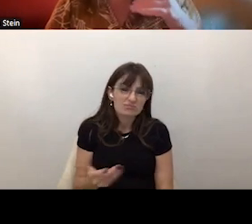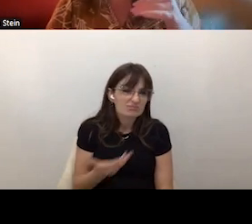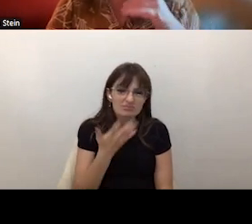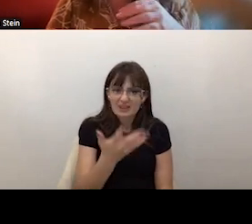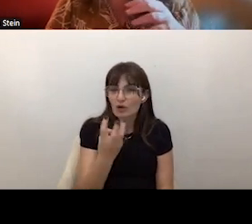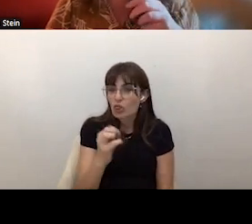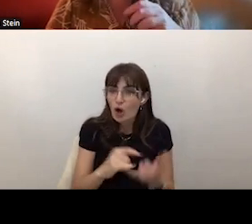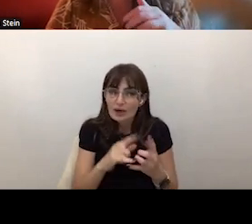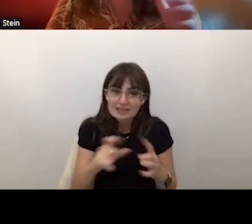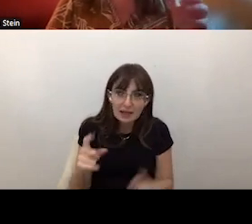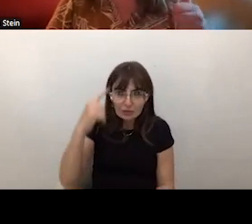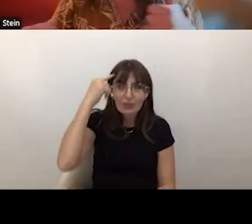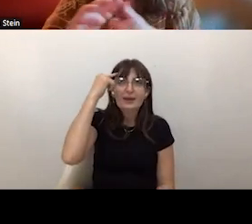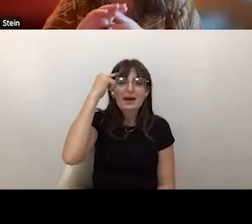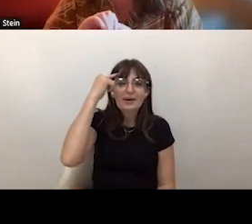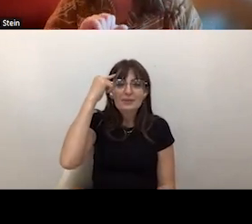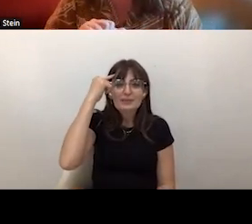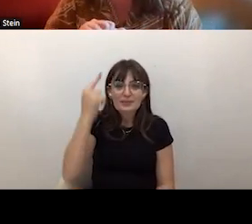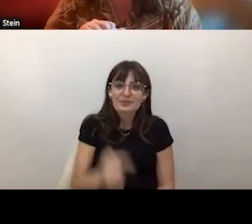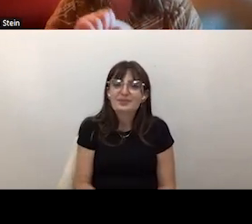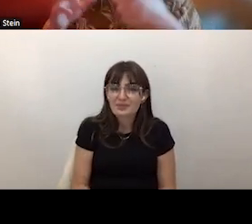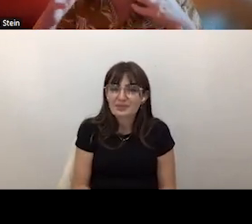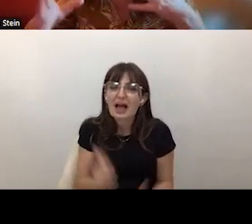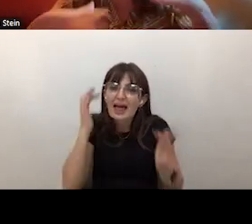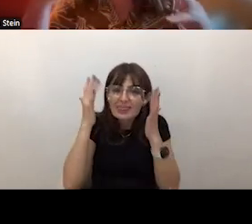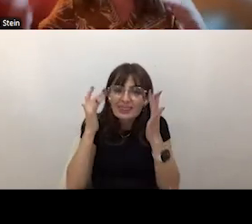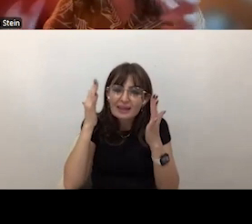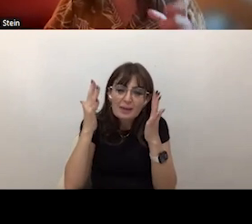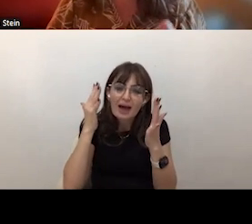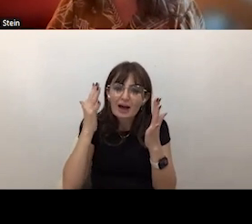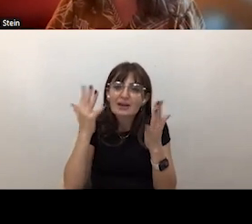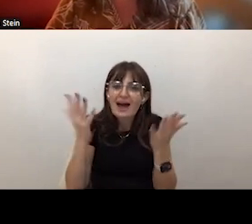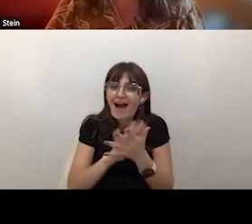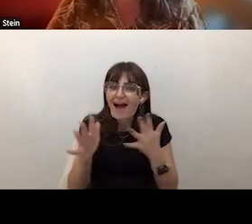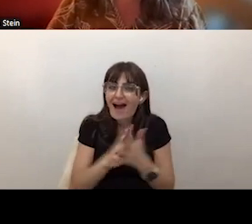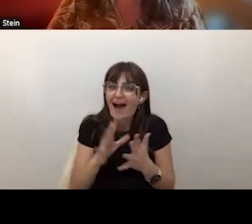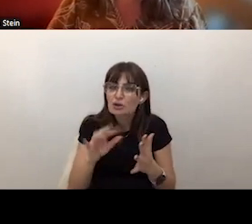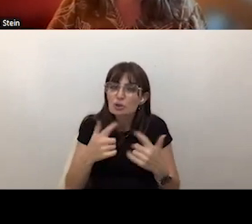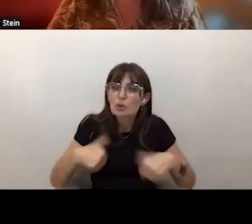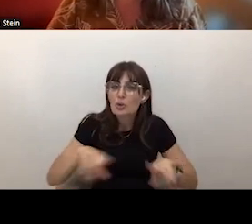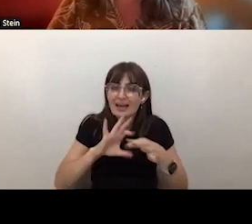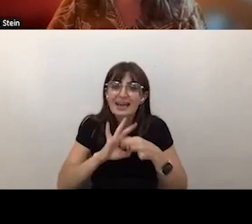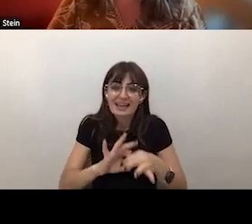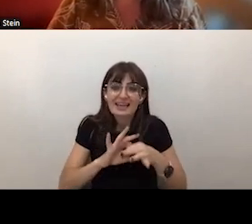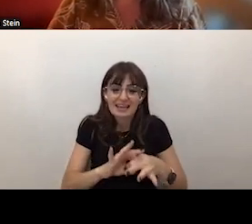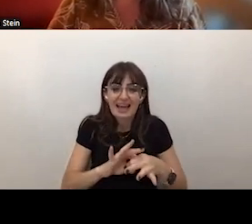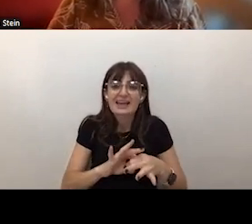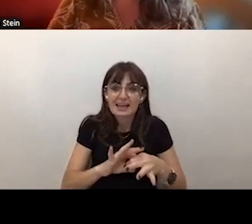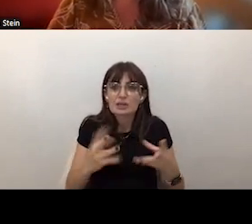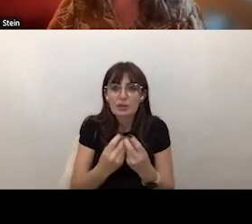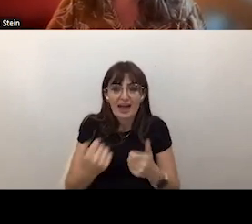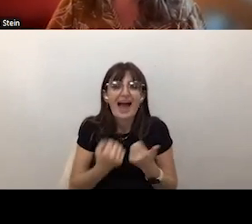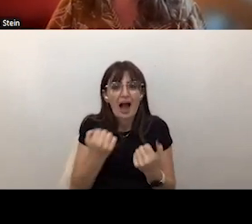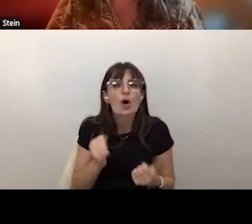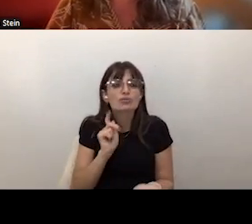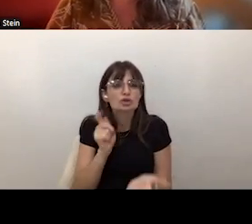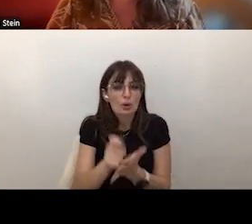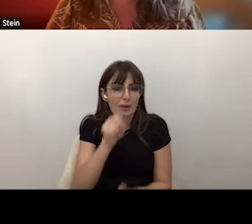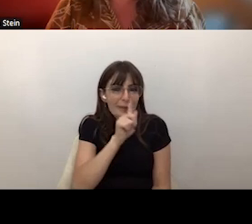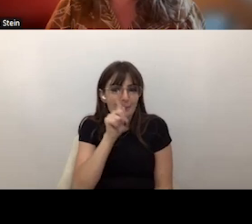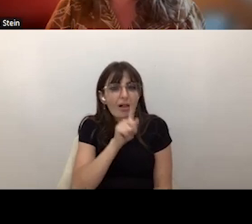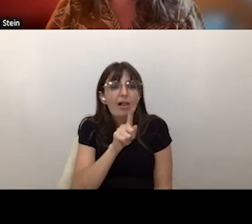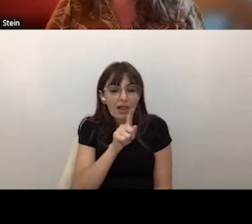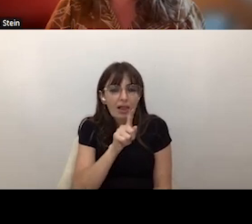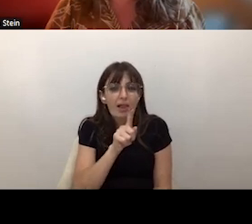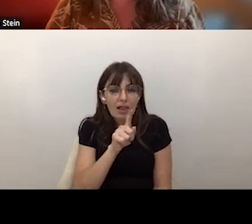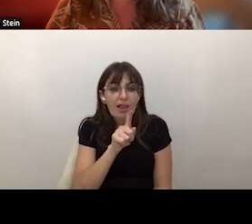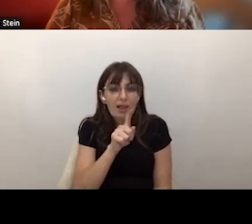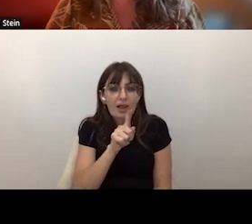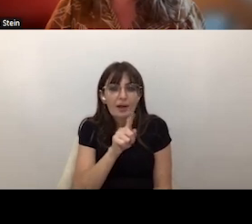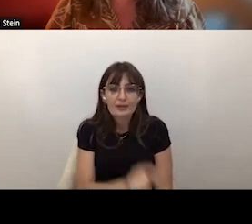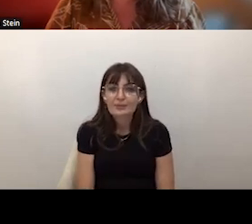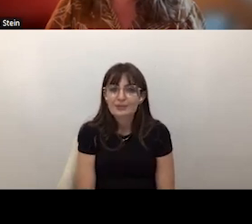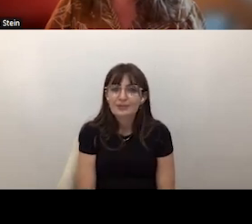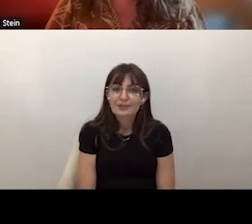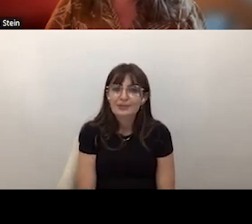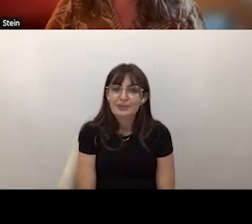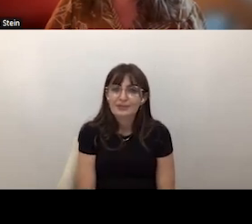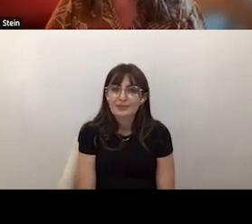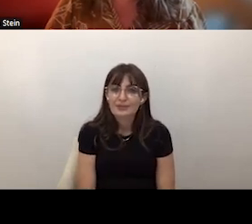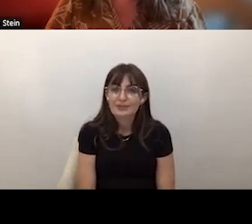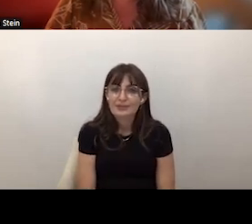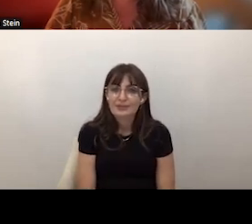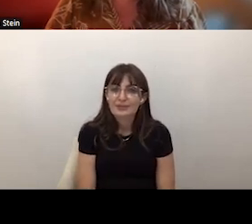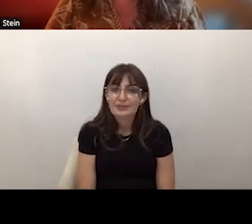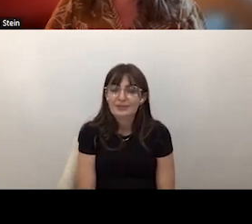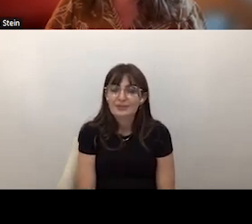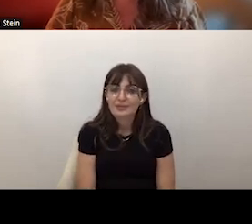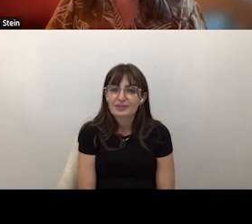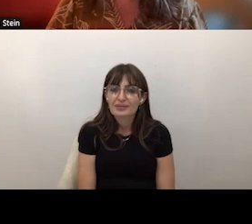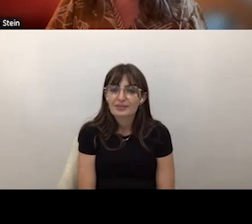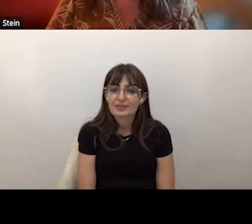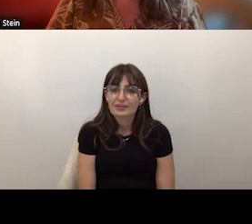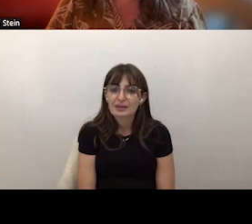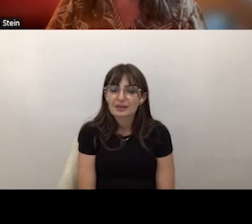seconds to have a think about it. Thinking about how do we engage with our donors. Great.